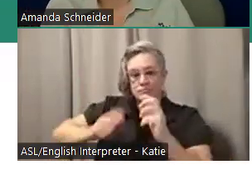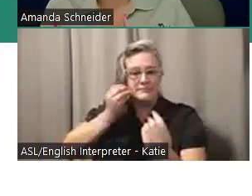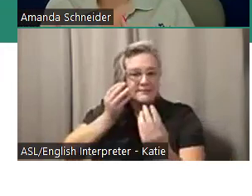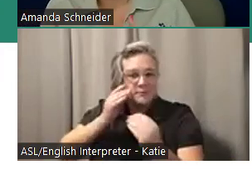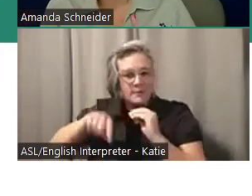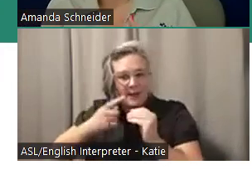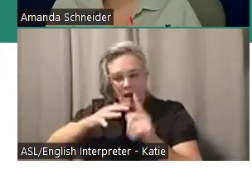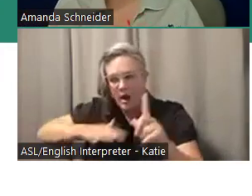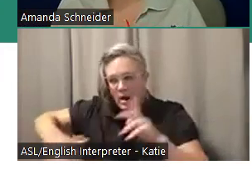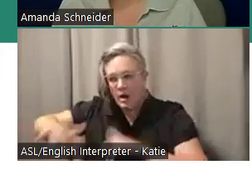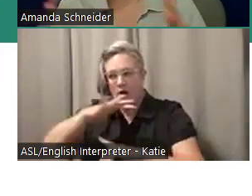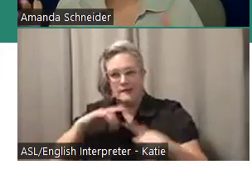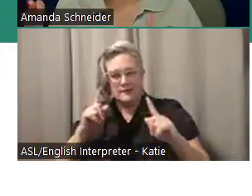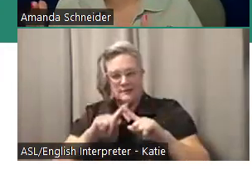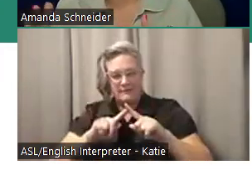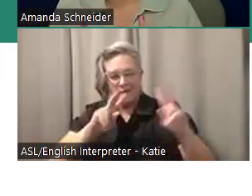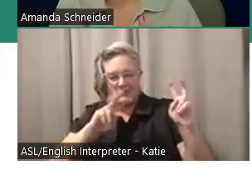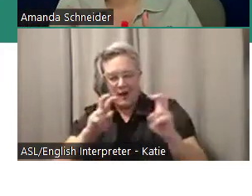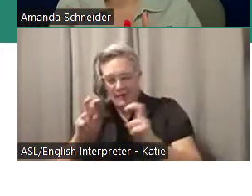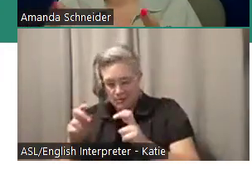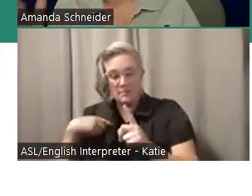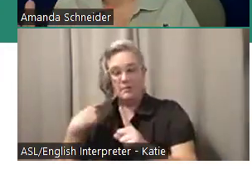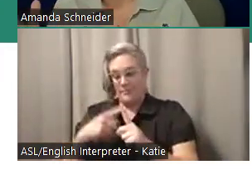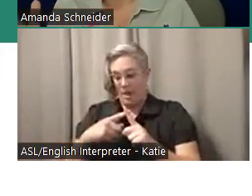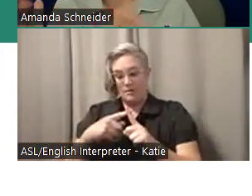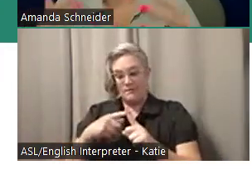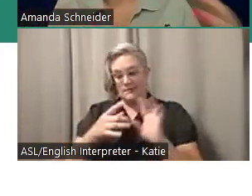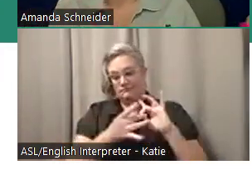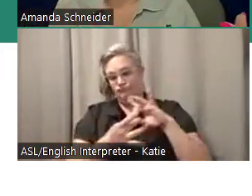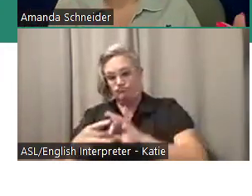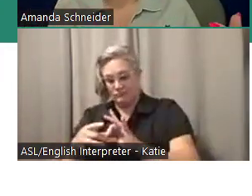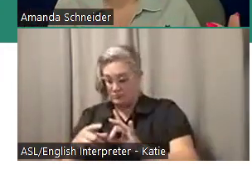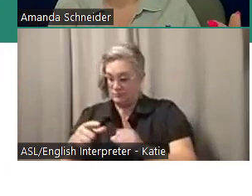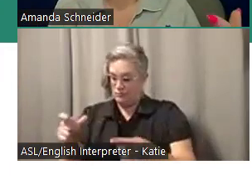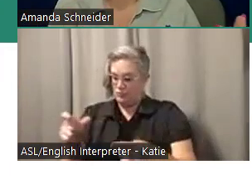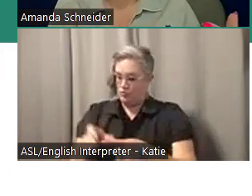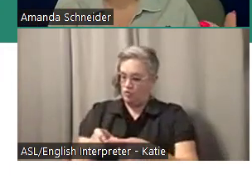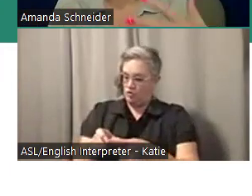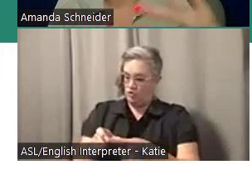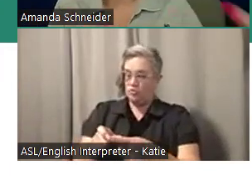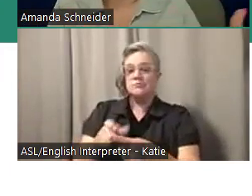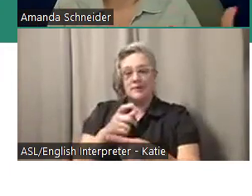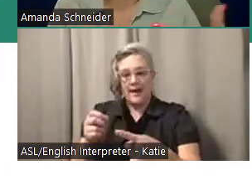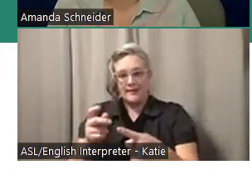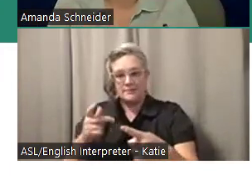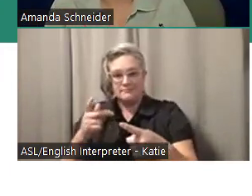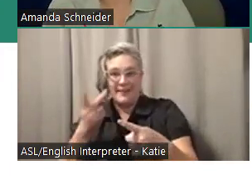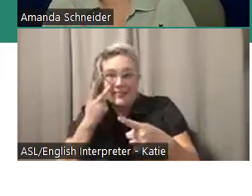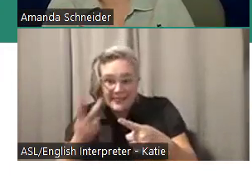And also help to start making connections between words, And those objects that you might see in pictures.